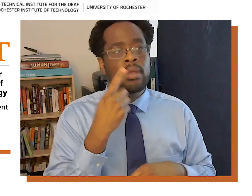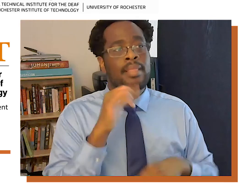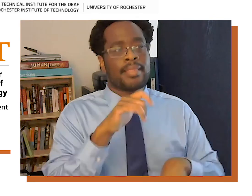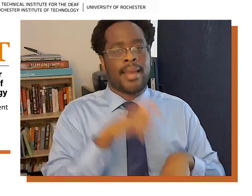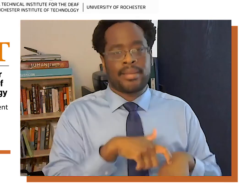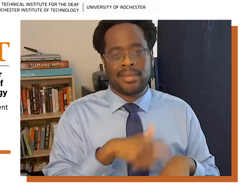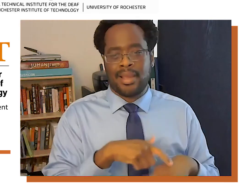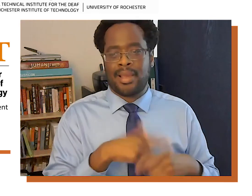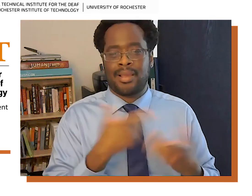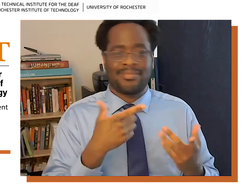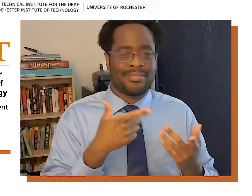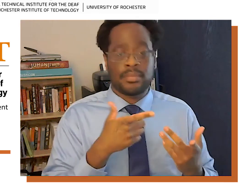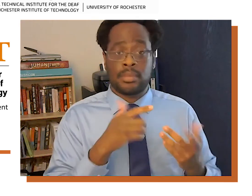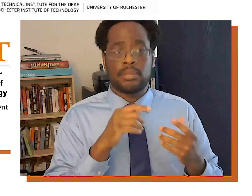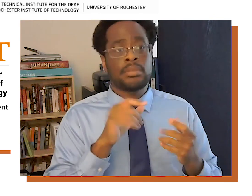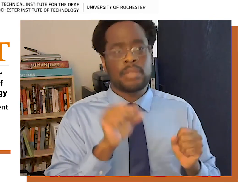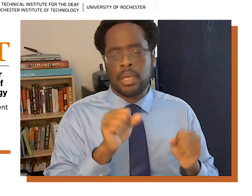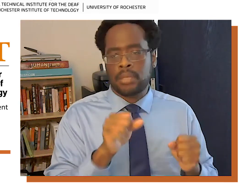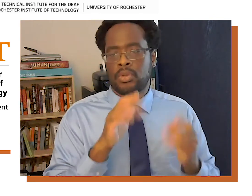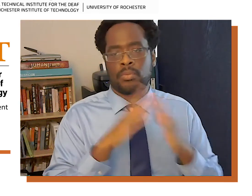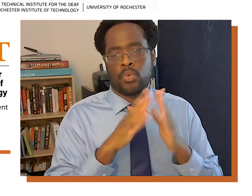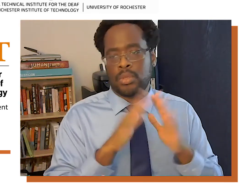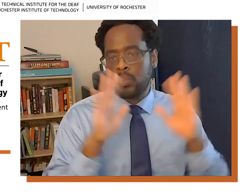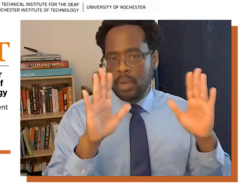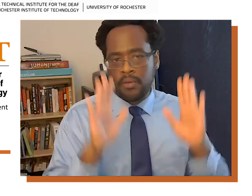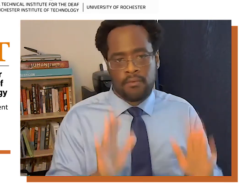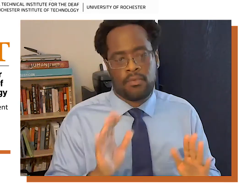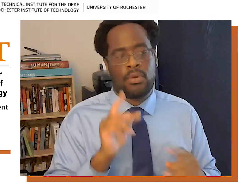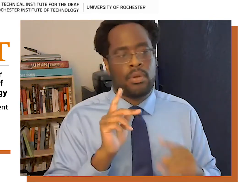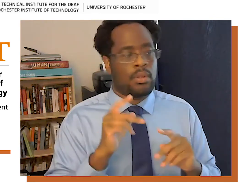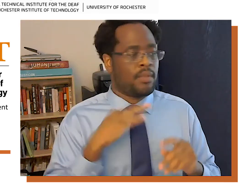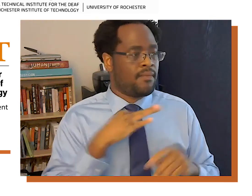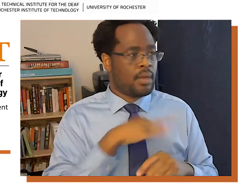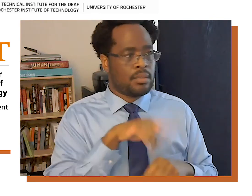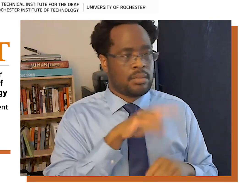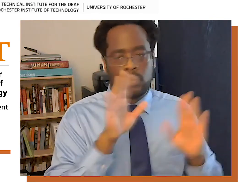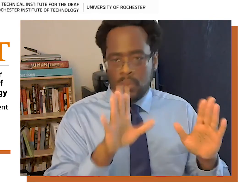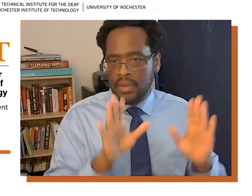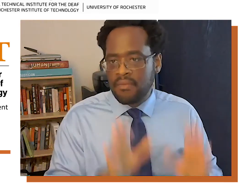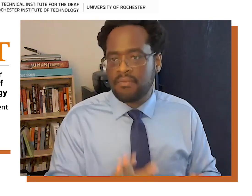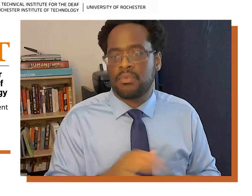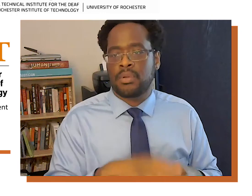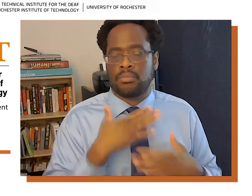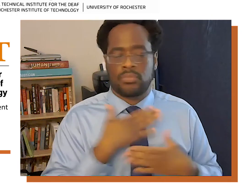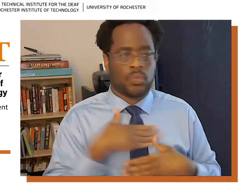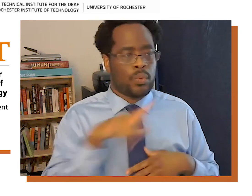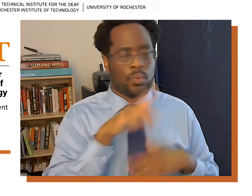from my time there, and the community was great there. Faculty were wonderful.